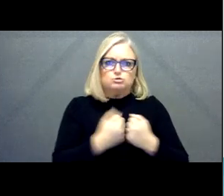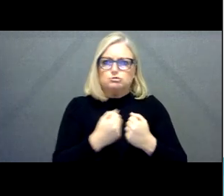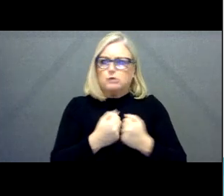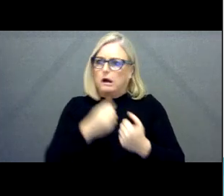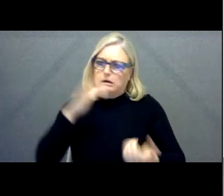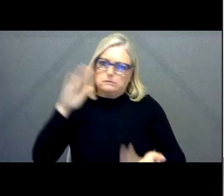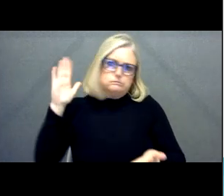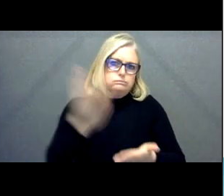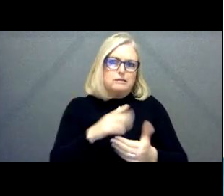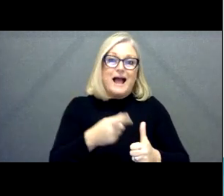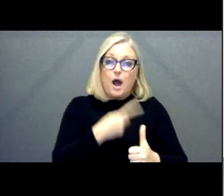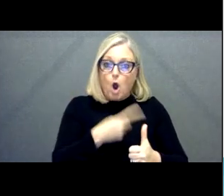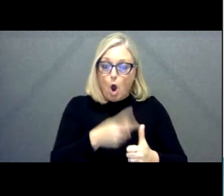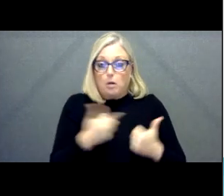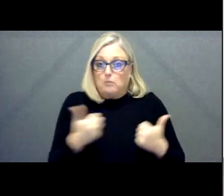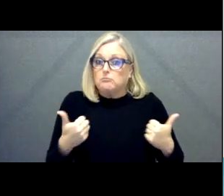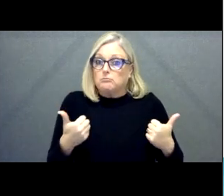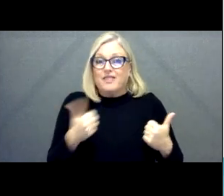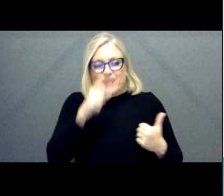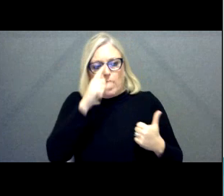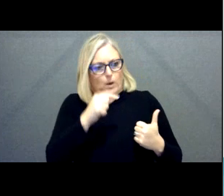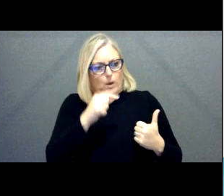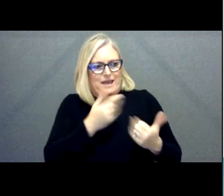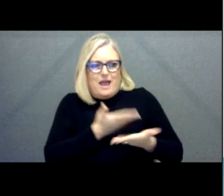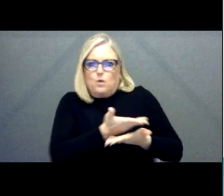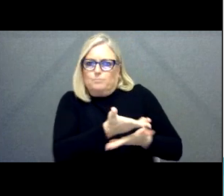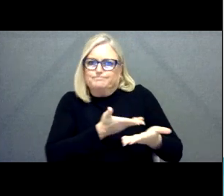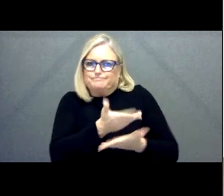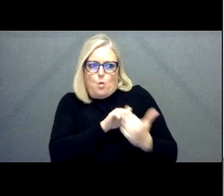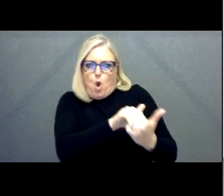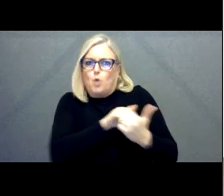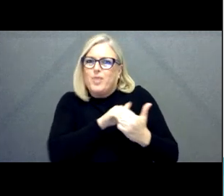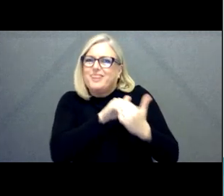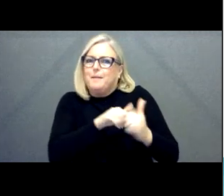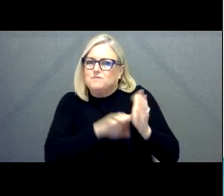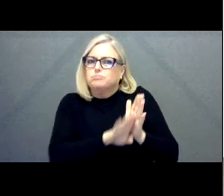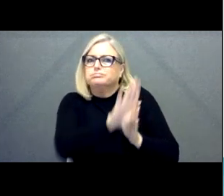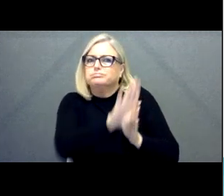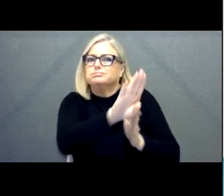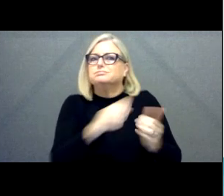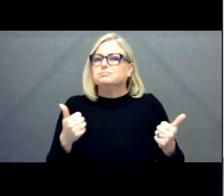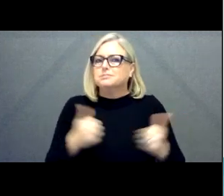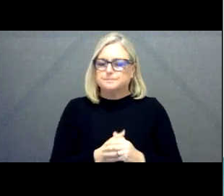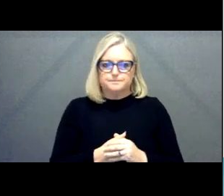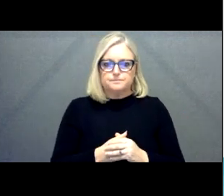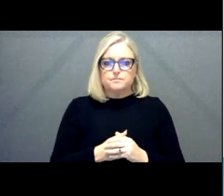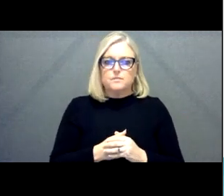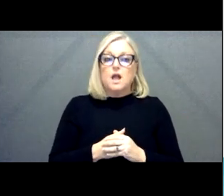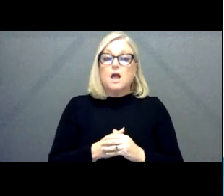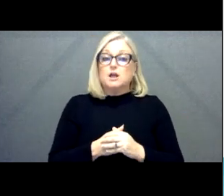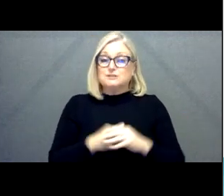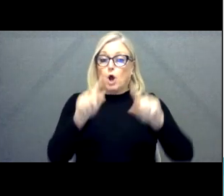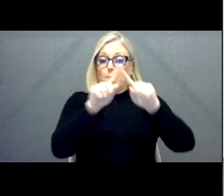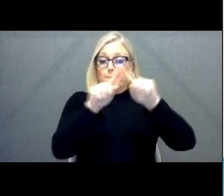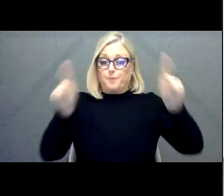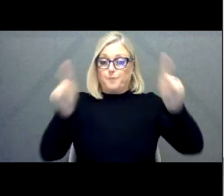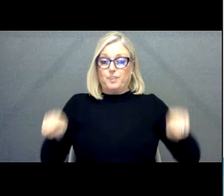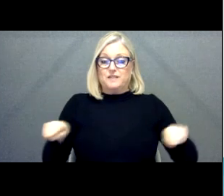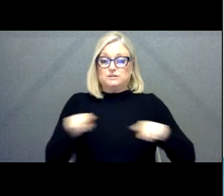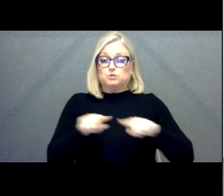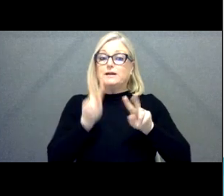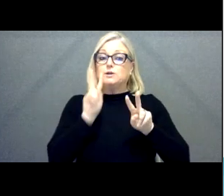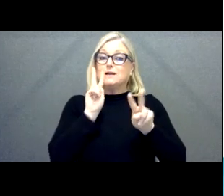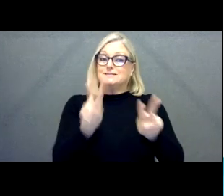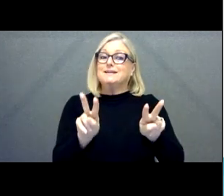motivation to make those positive changes in their life um so up on the screen there um just notes um